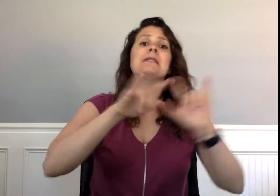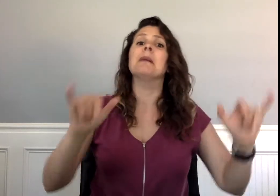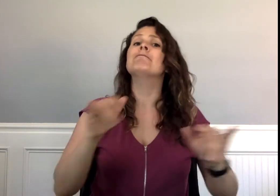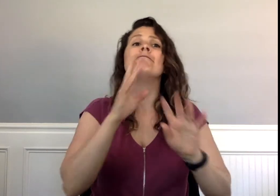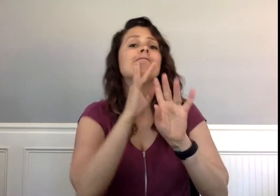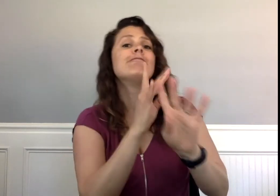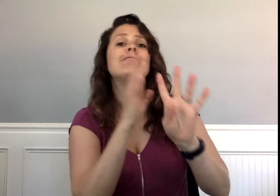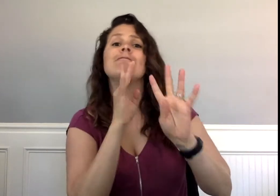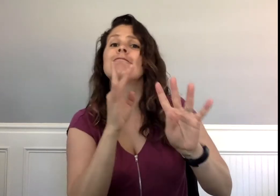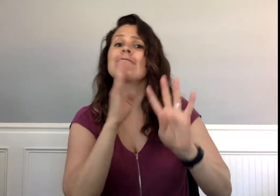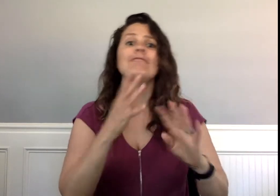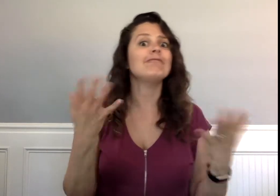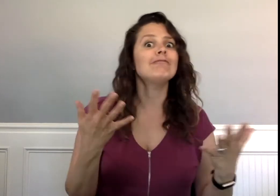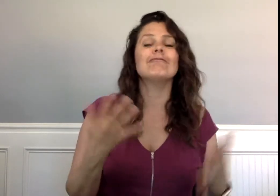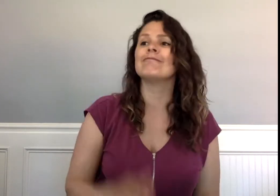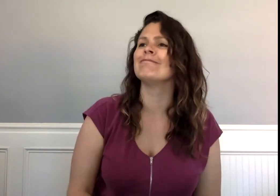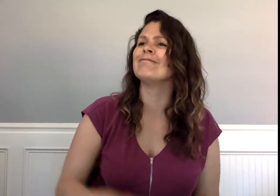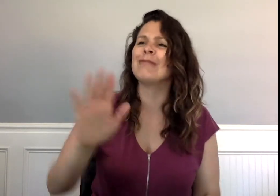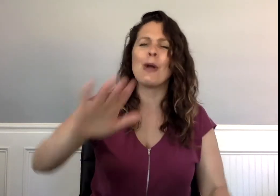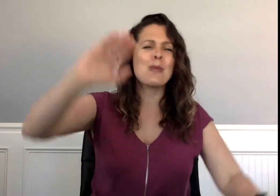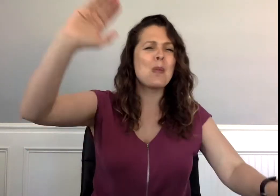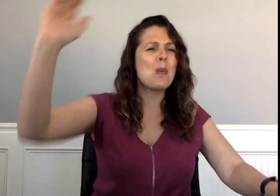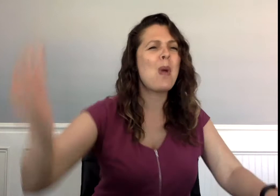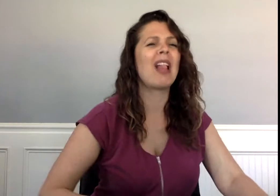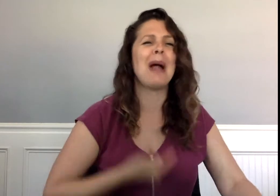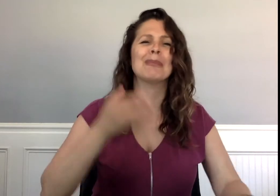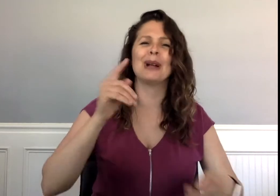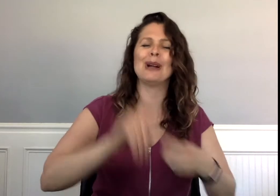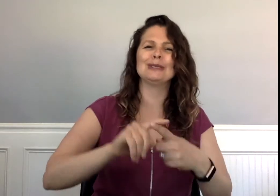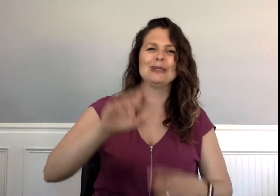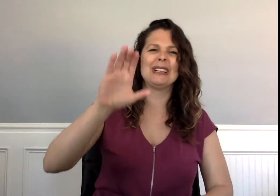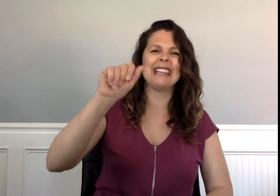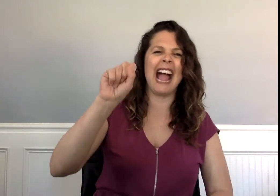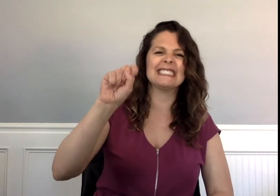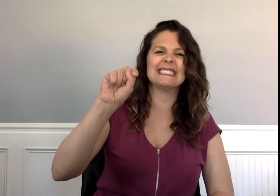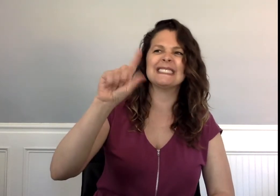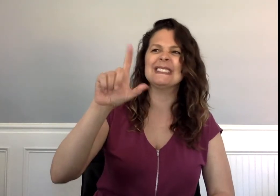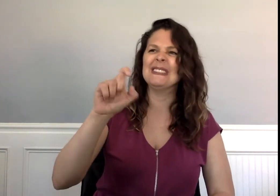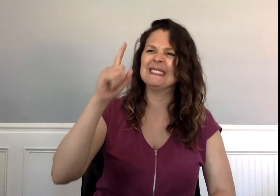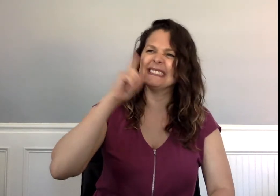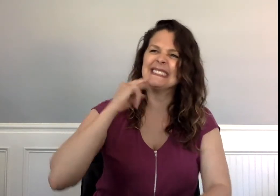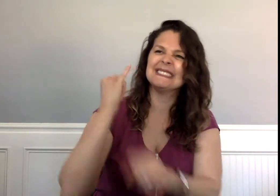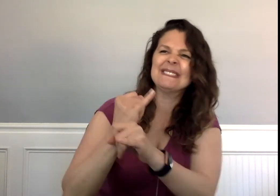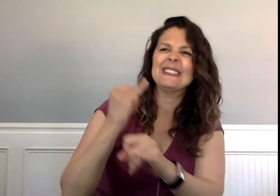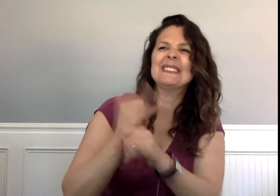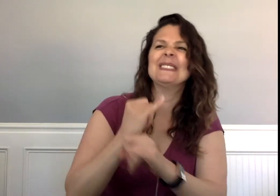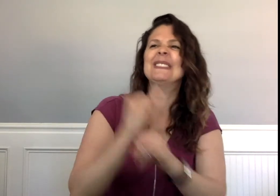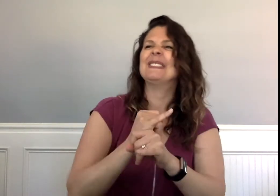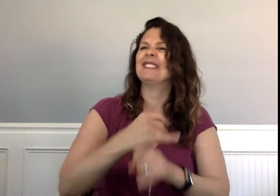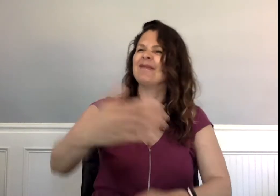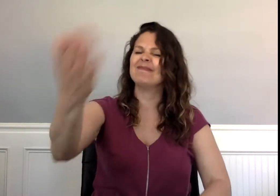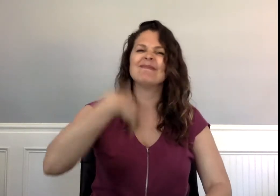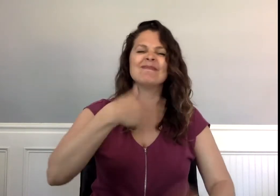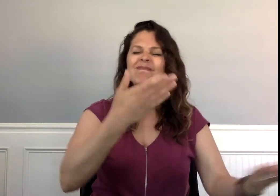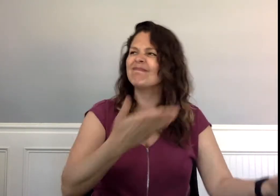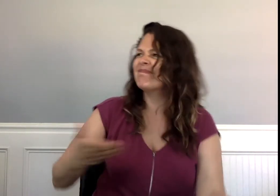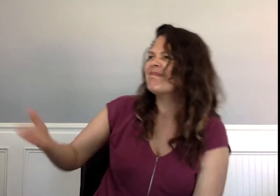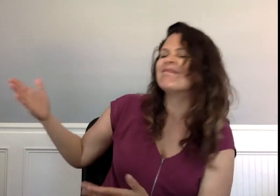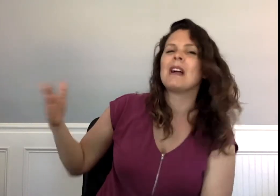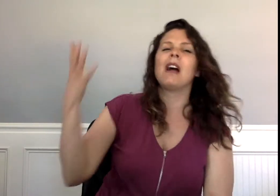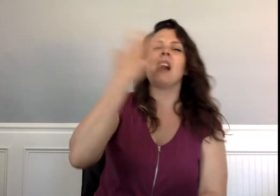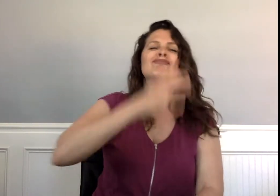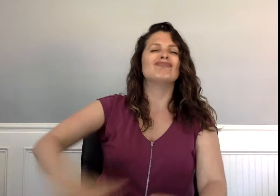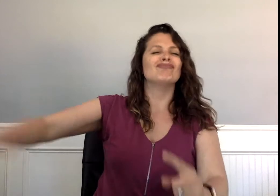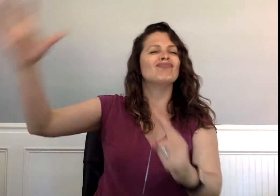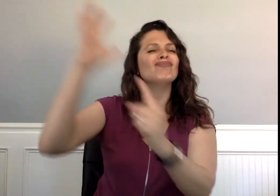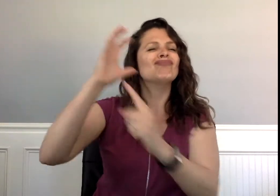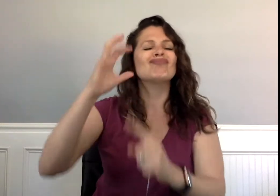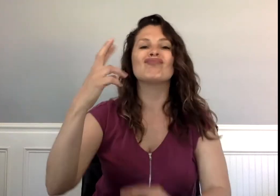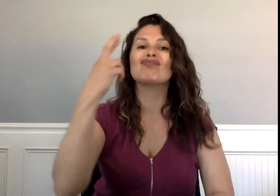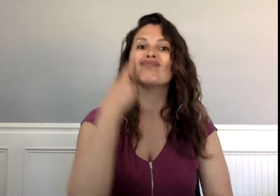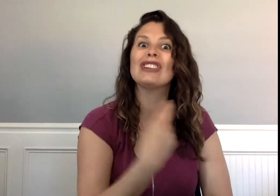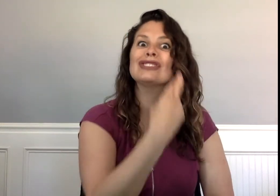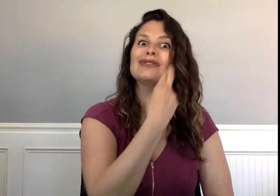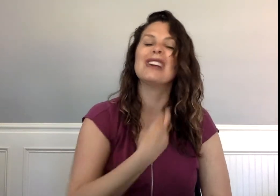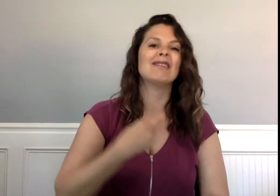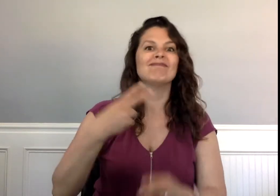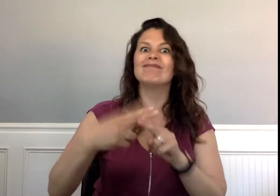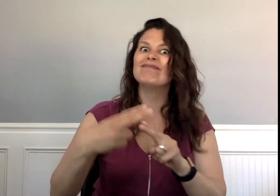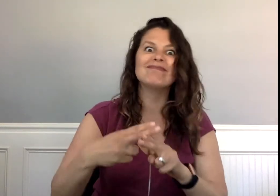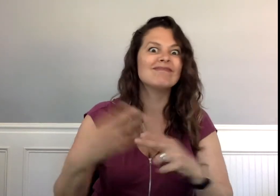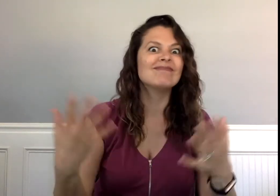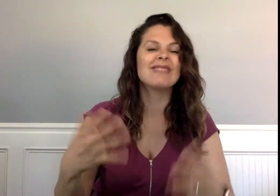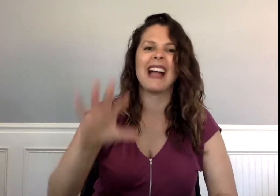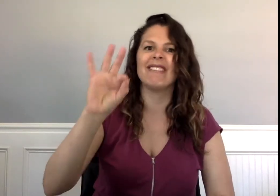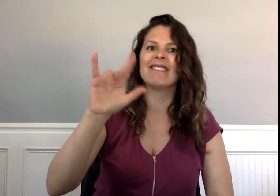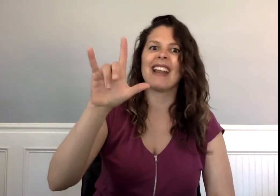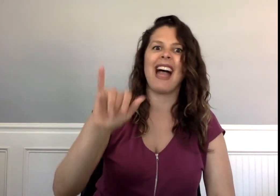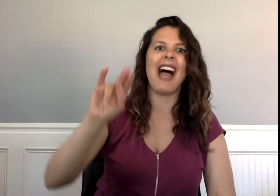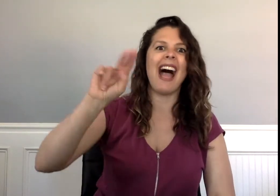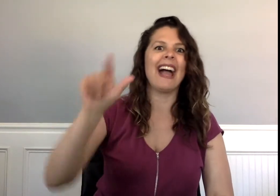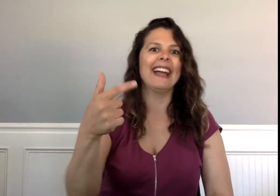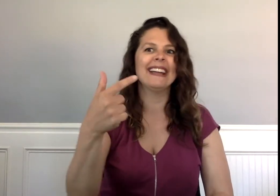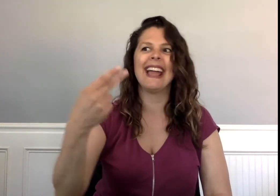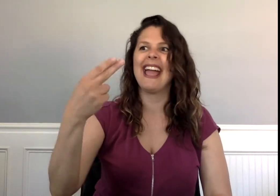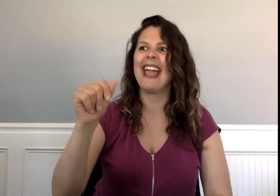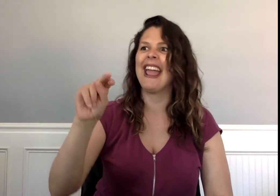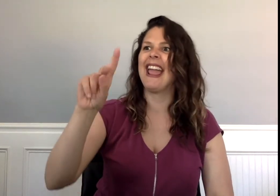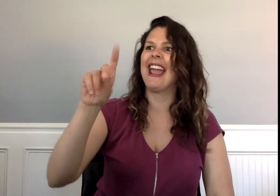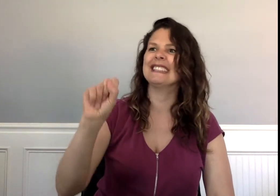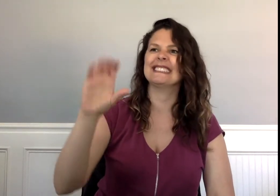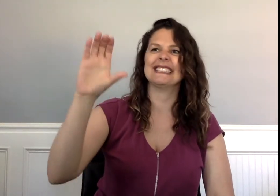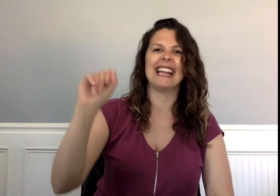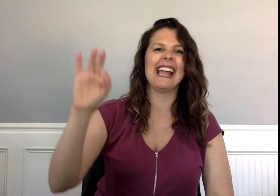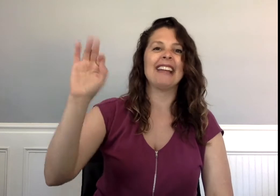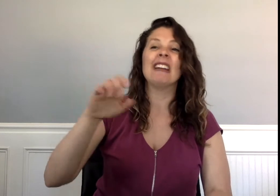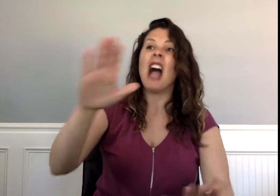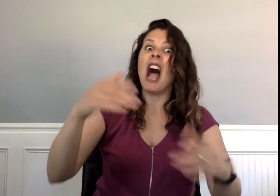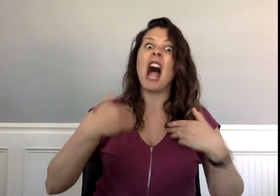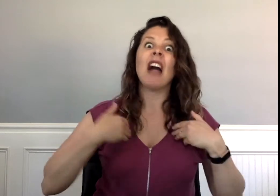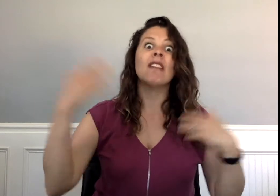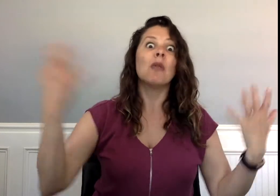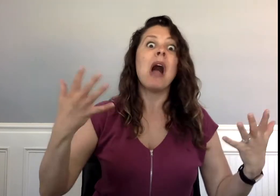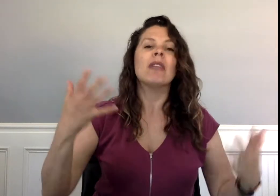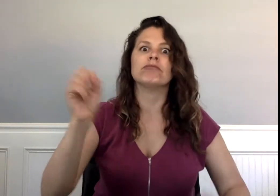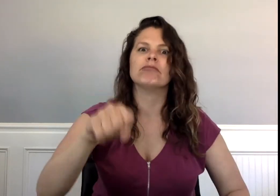“Welcome to Castle School for the Deaf !” he yelled. “Head right up to the Flying Hands Café with free